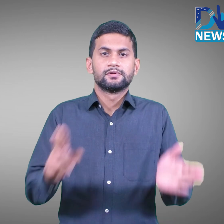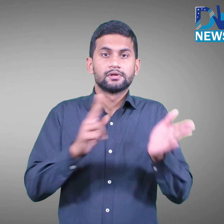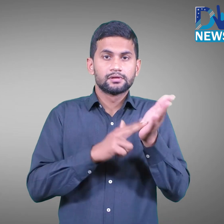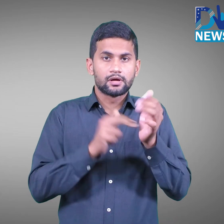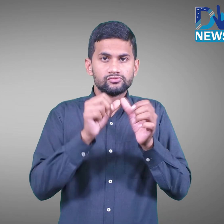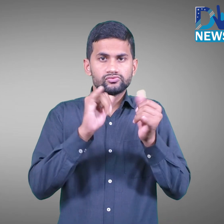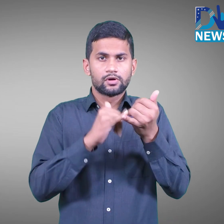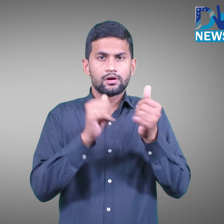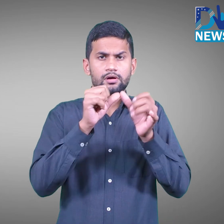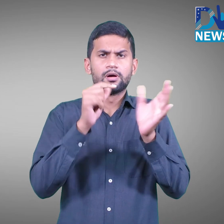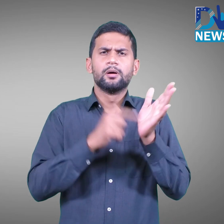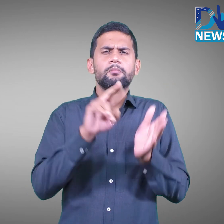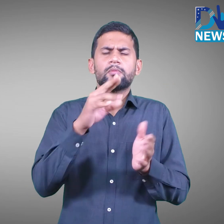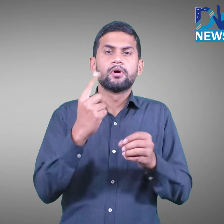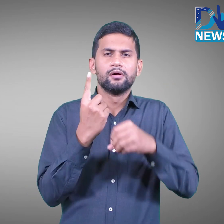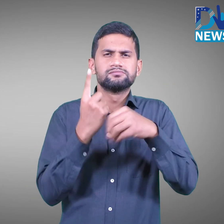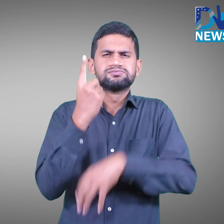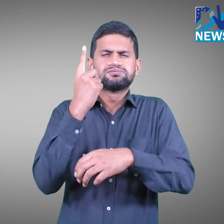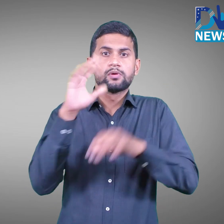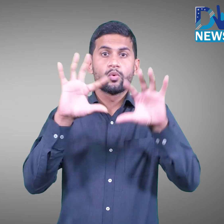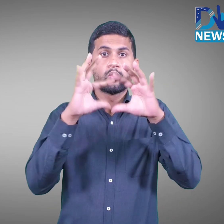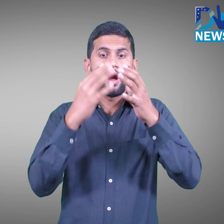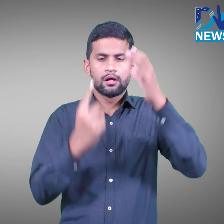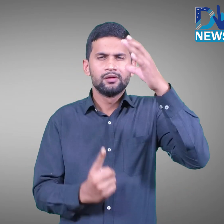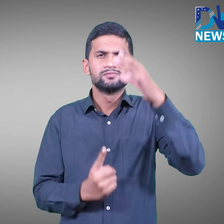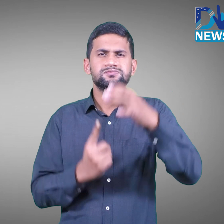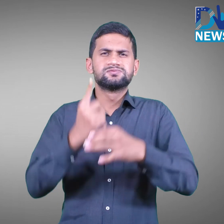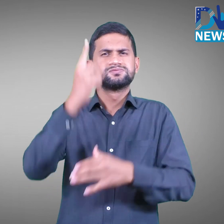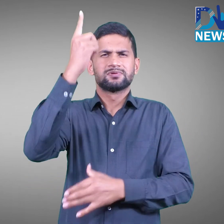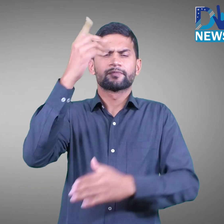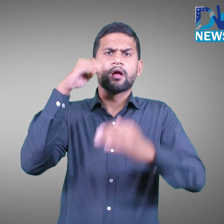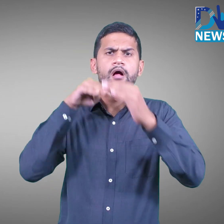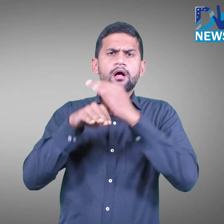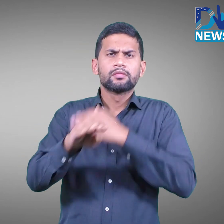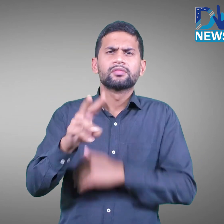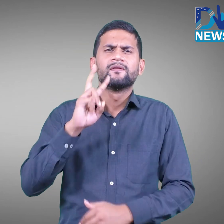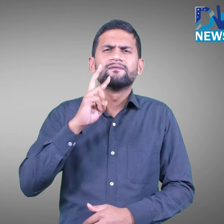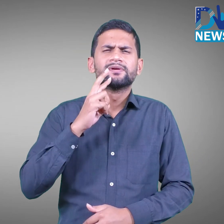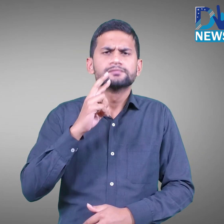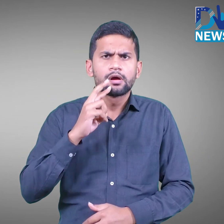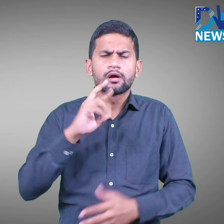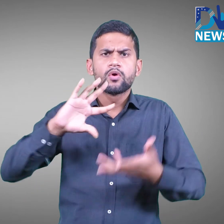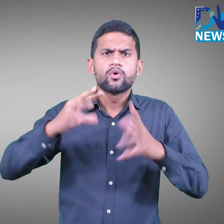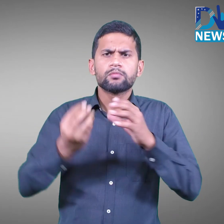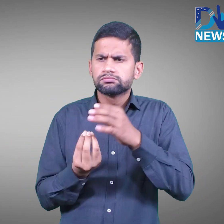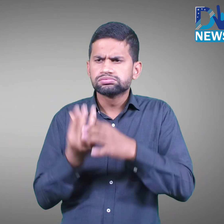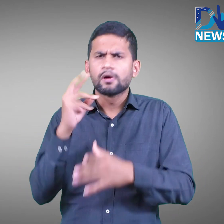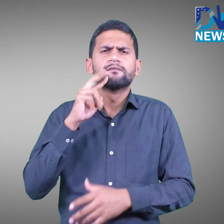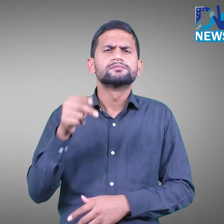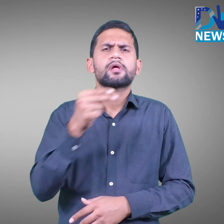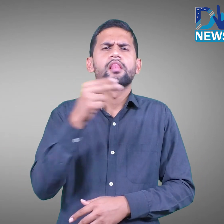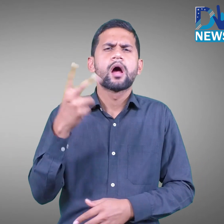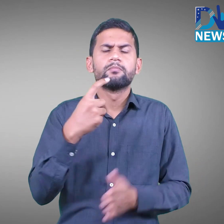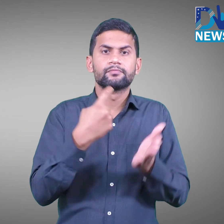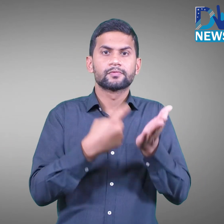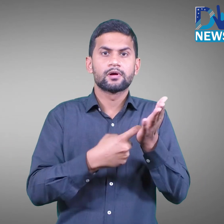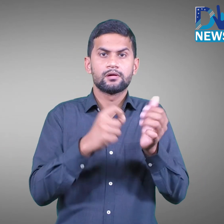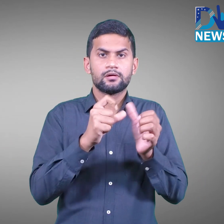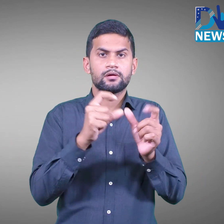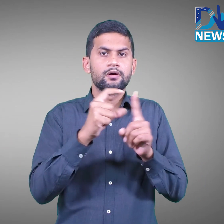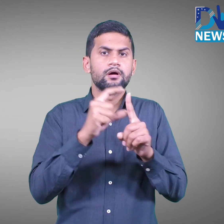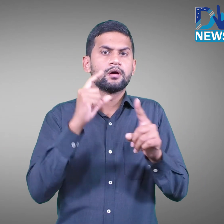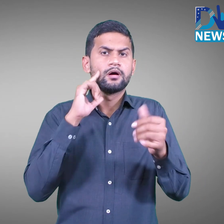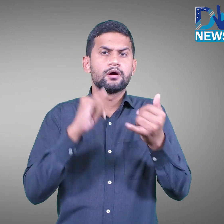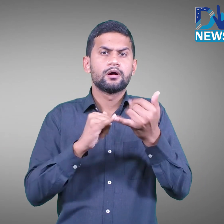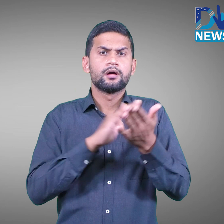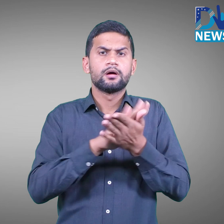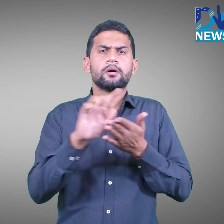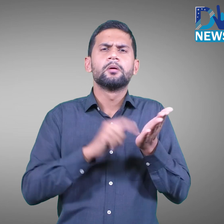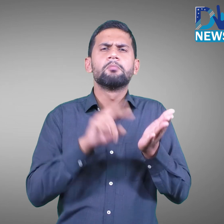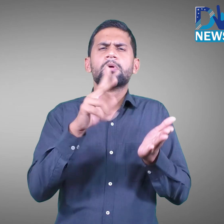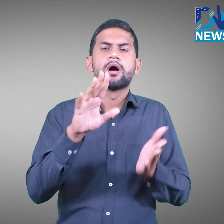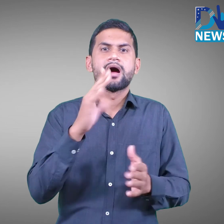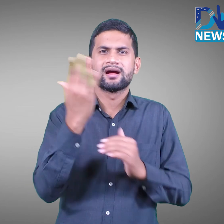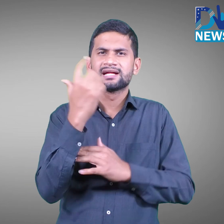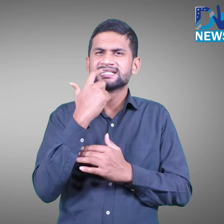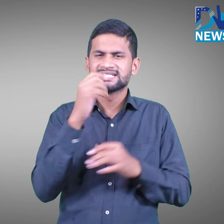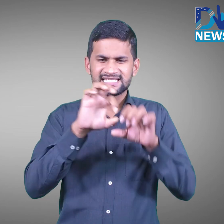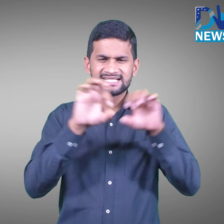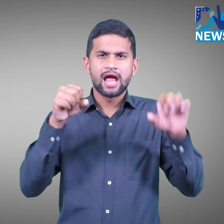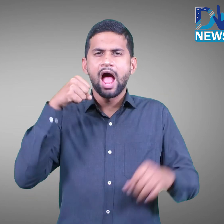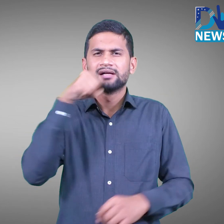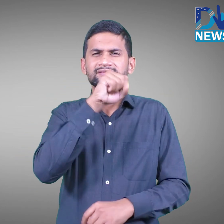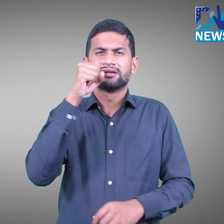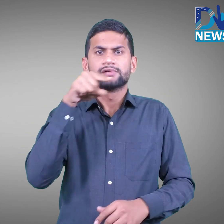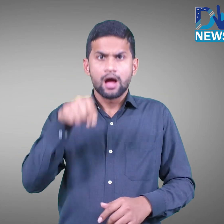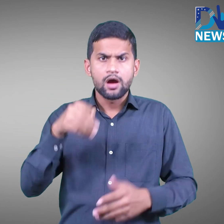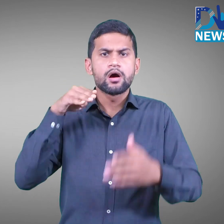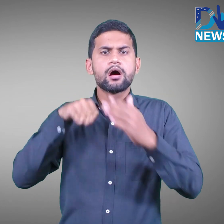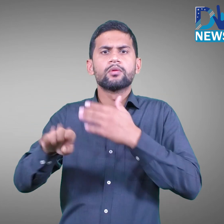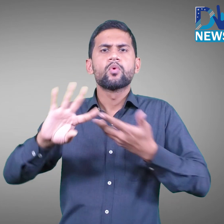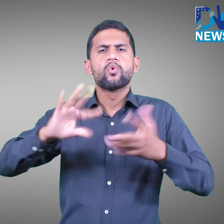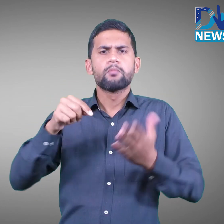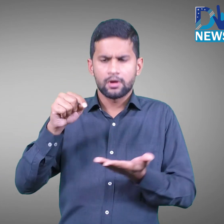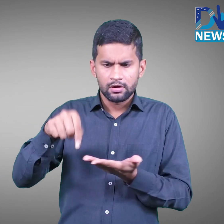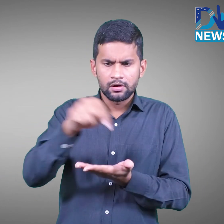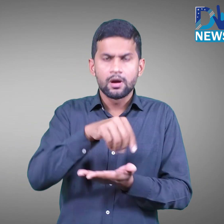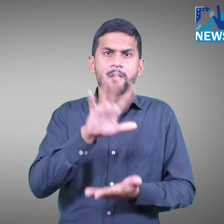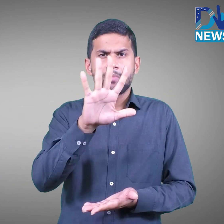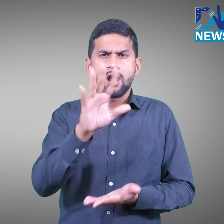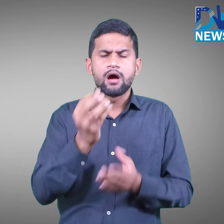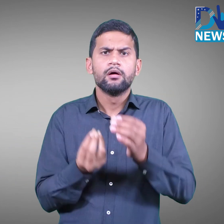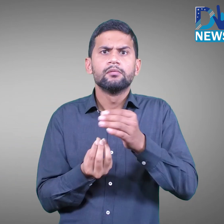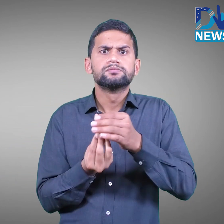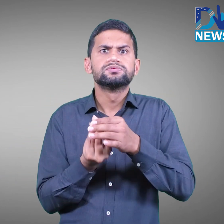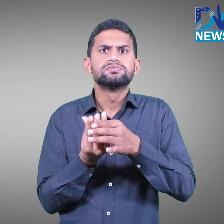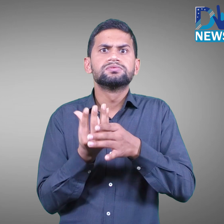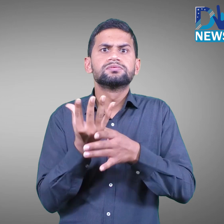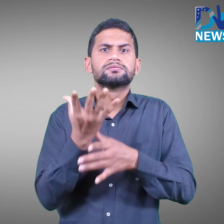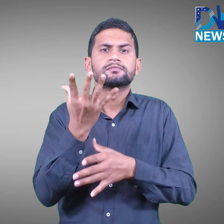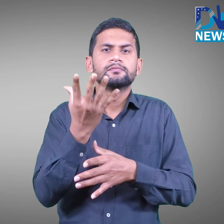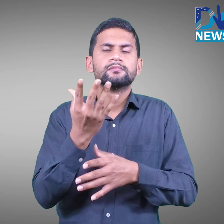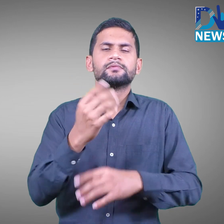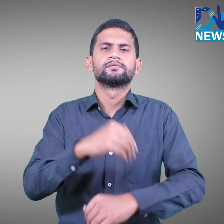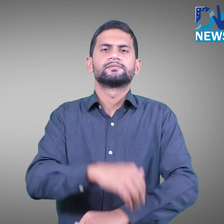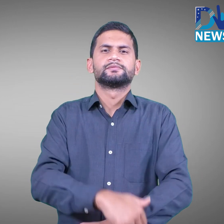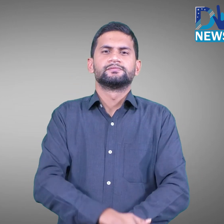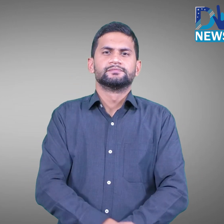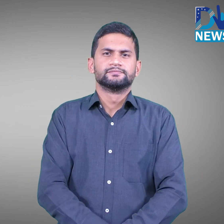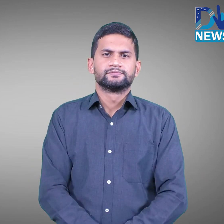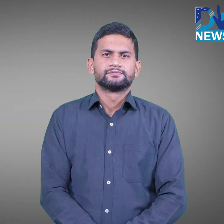Astronaut harvests first-ever radishes grown in space, NASA shares pic